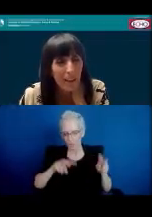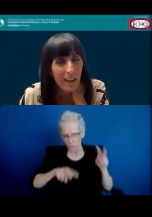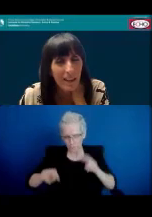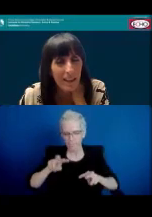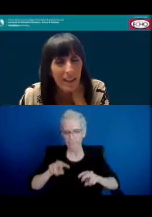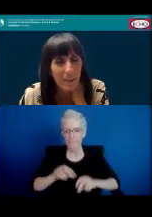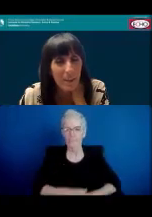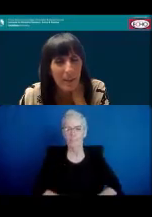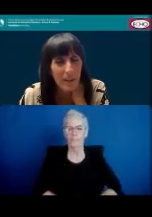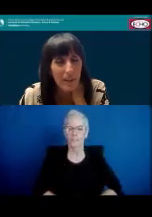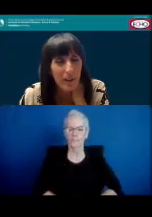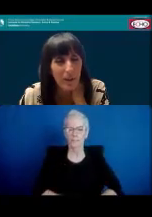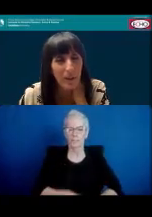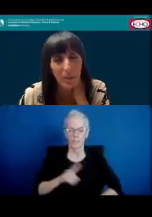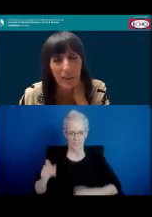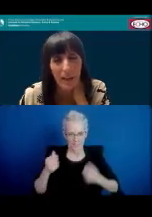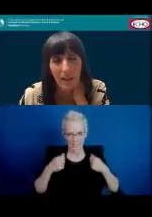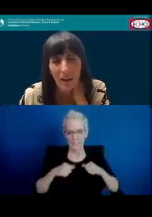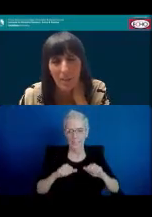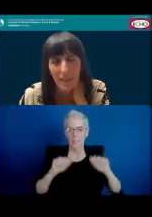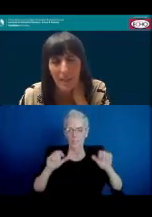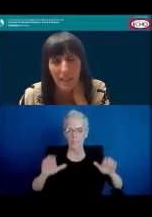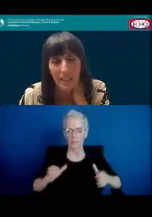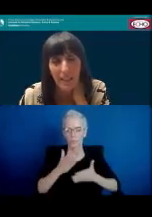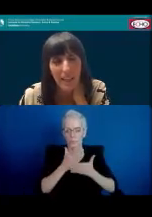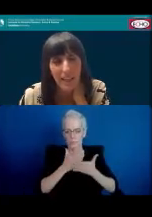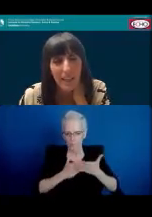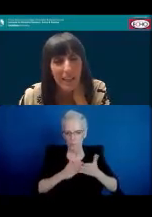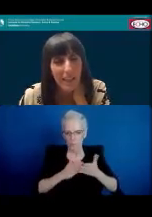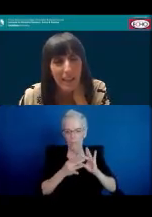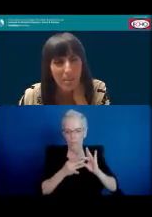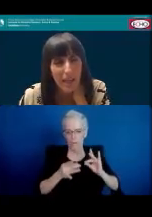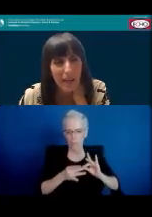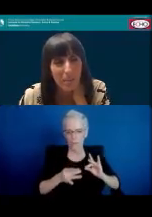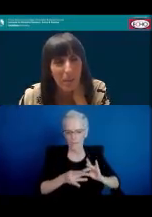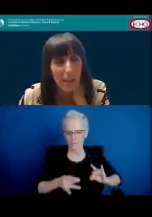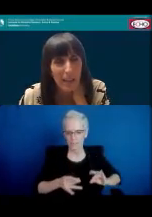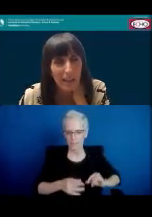then he's attempting to do some of that commenting and play.